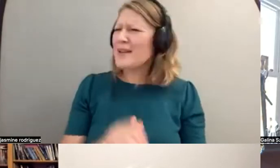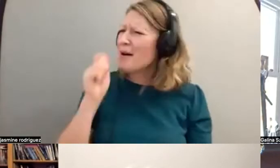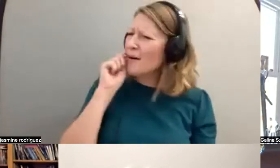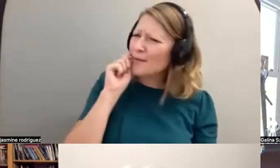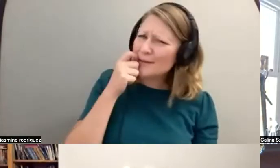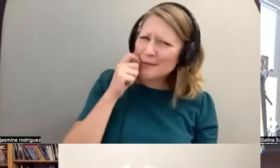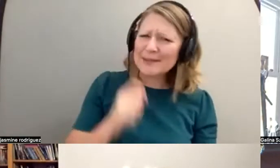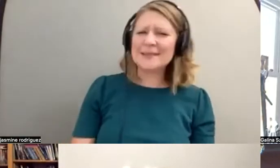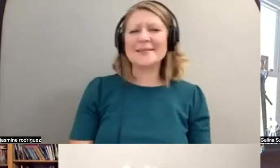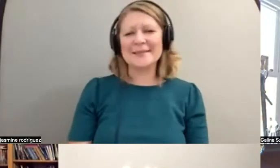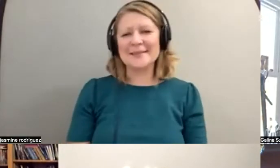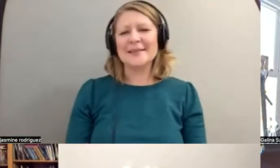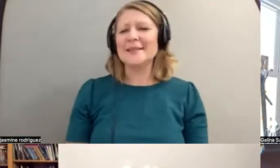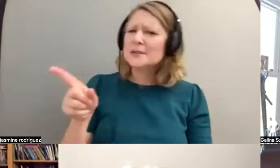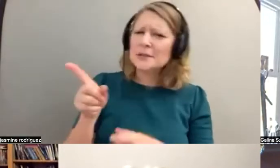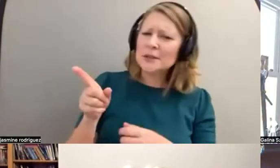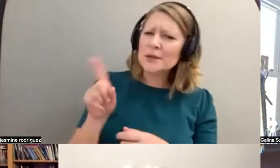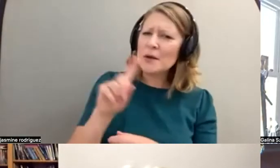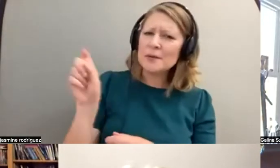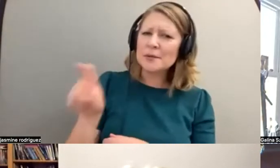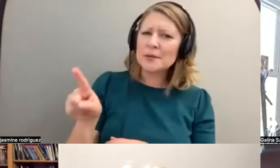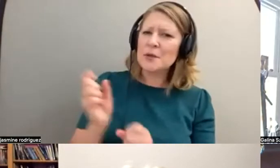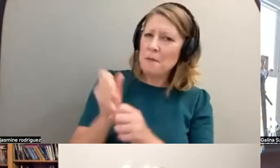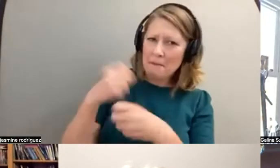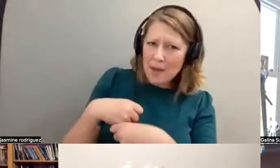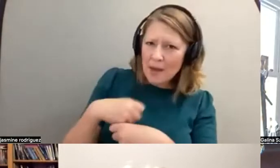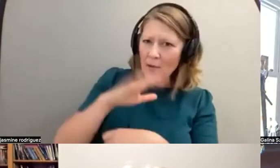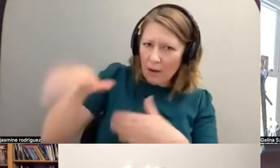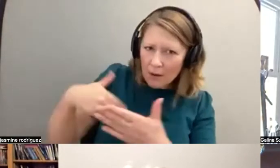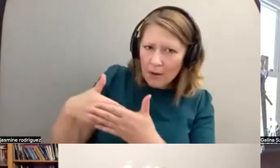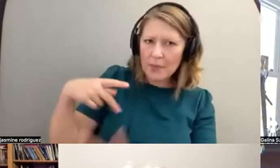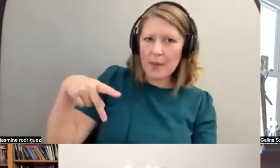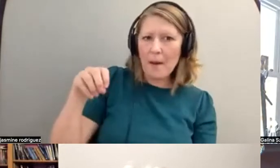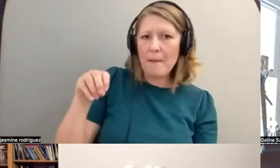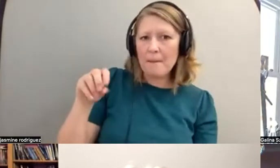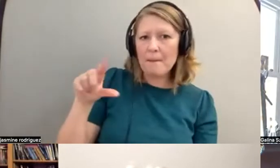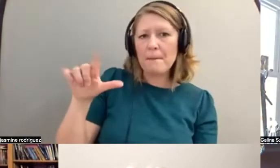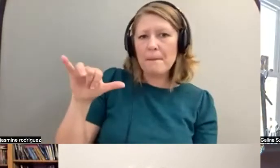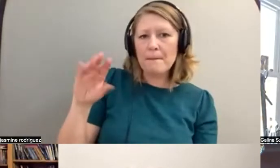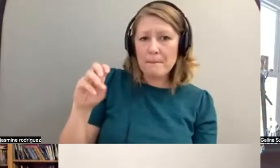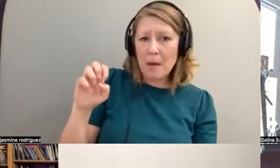So you make all your your polymers yourself? That's where your Chemistry comes? Yes. Wow.